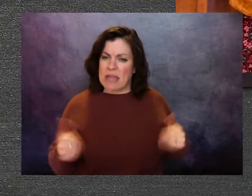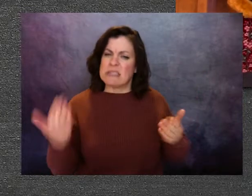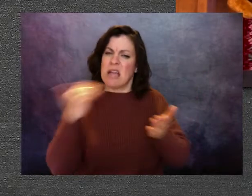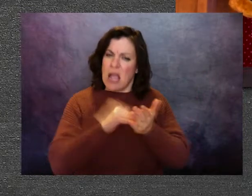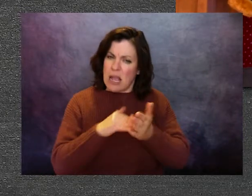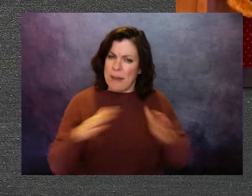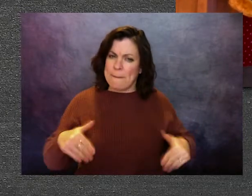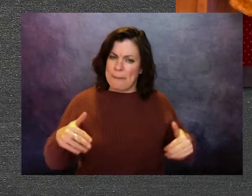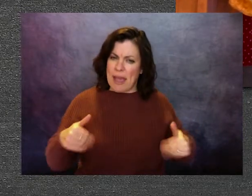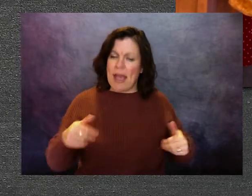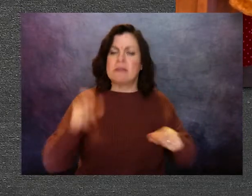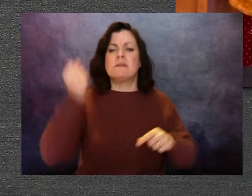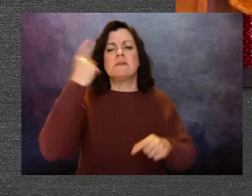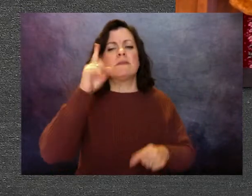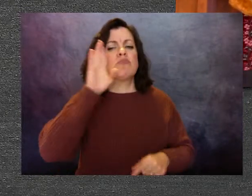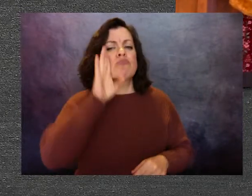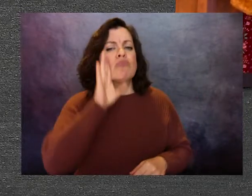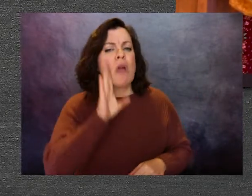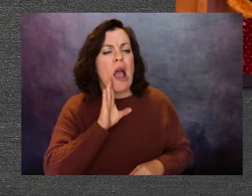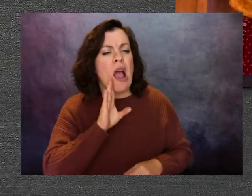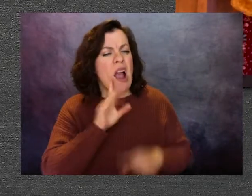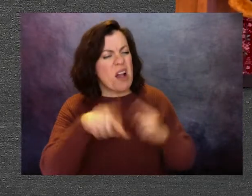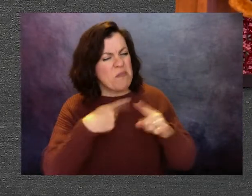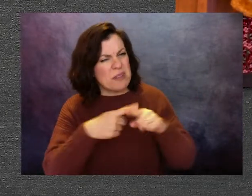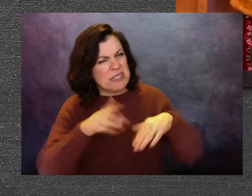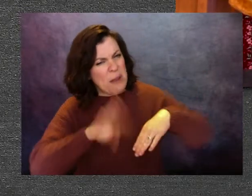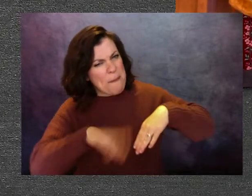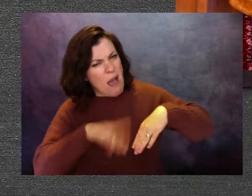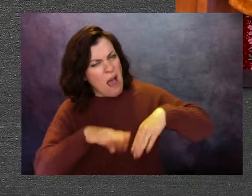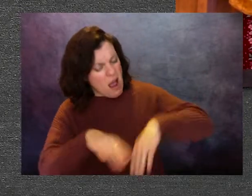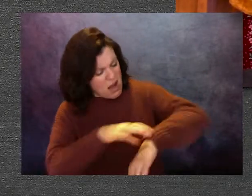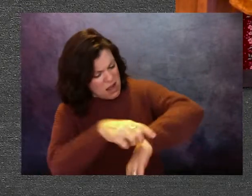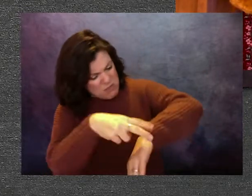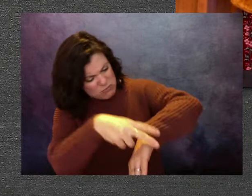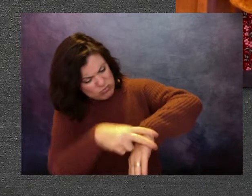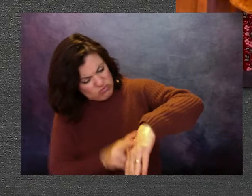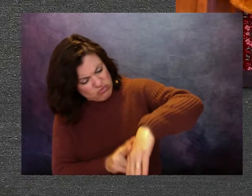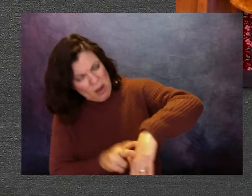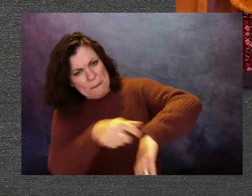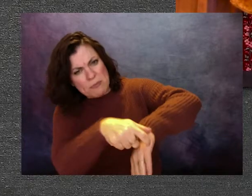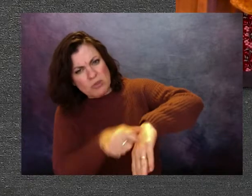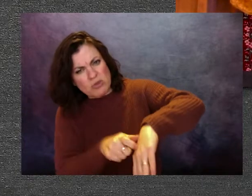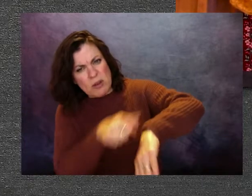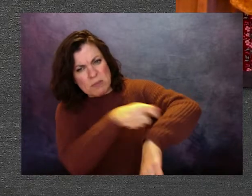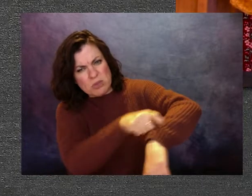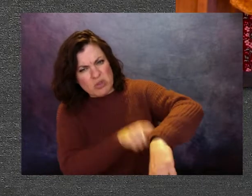Oh. And I noticed some stripes on the bottom. Use that super smart thinking brain that you have.